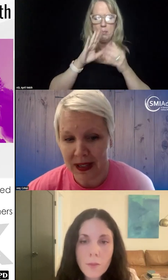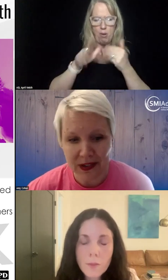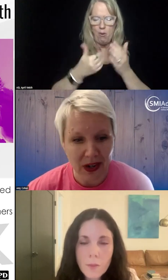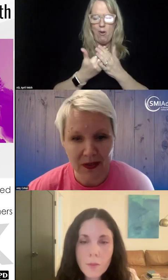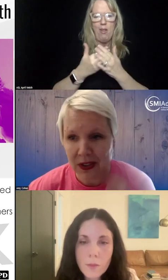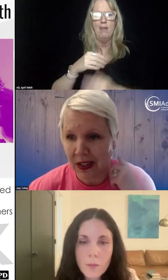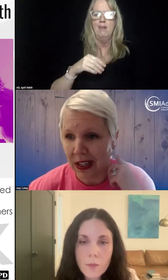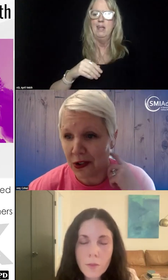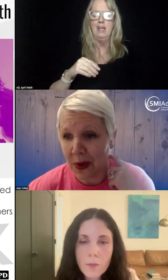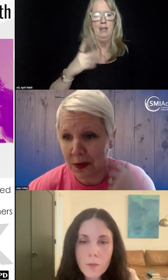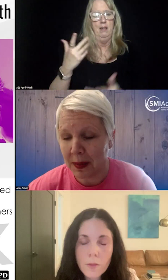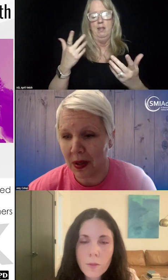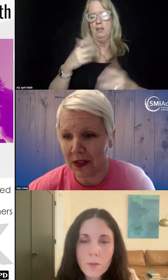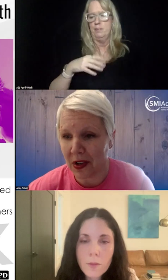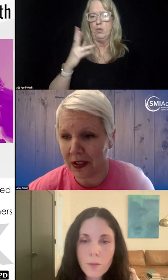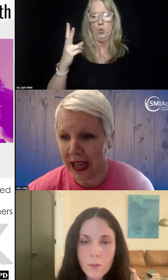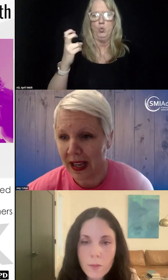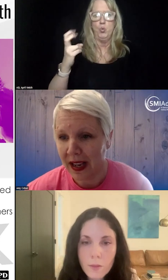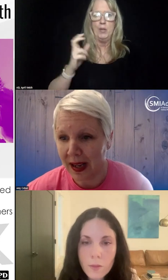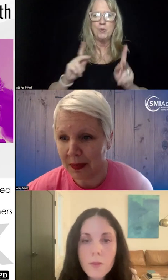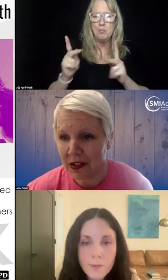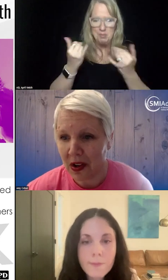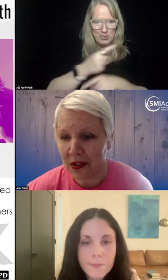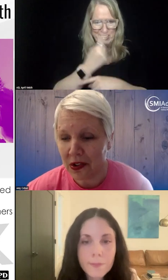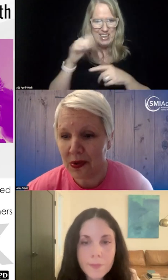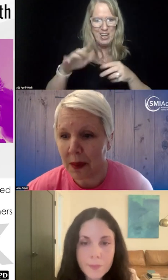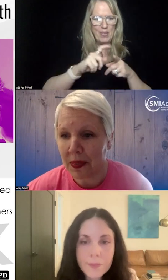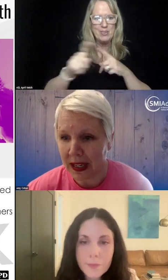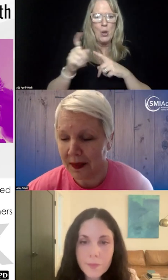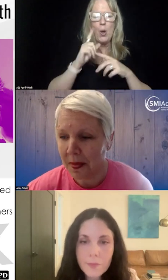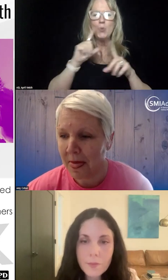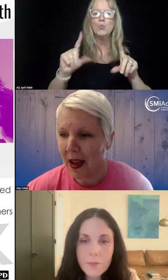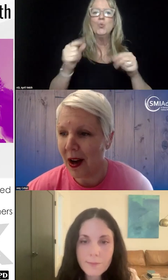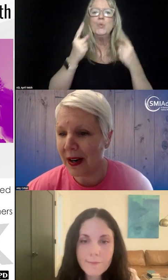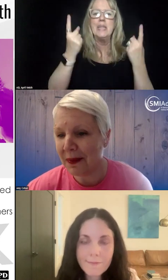THERE IS OVER 200 PEOPLE ON THIS CALL TODAY. LET'S DO SOMETHING.